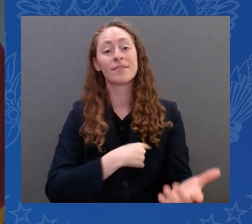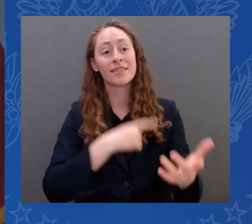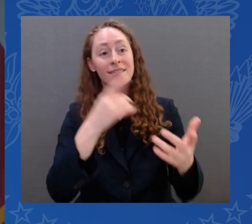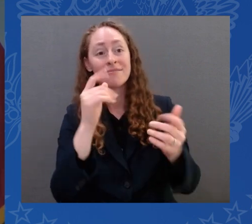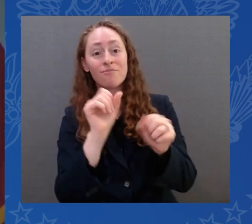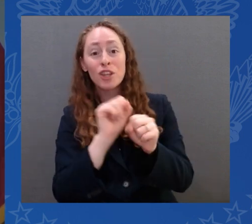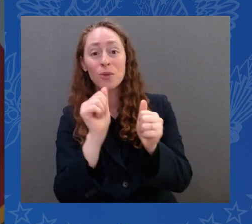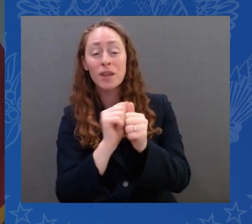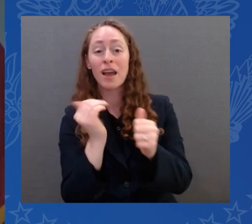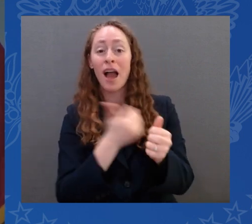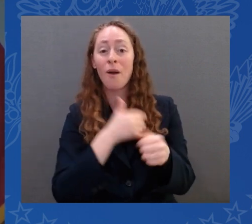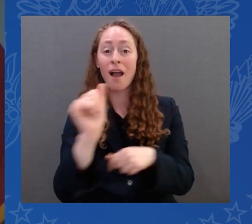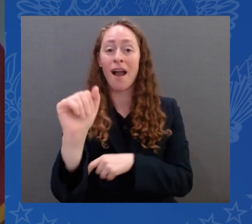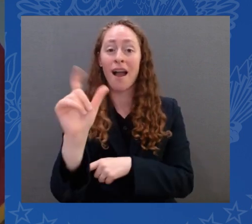if I can hesitate for a second here --